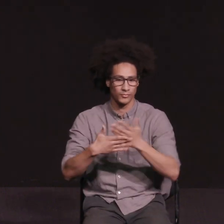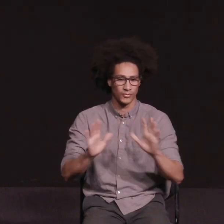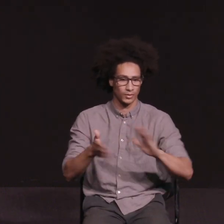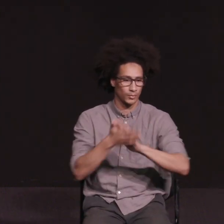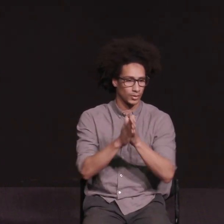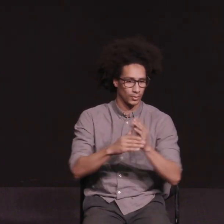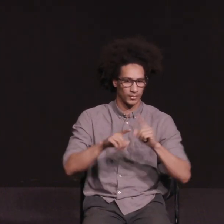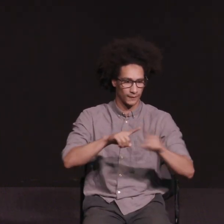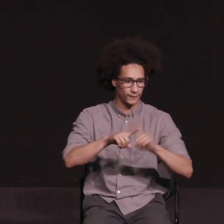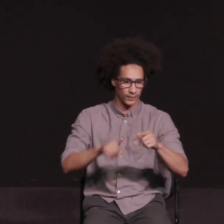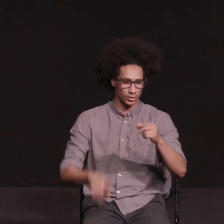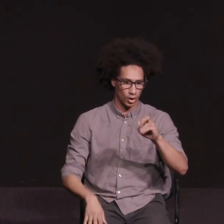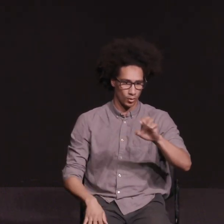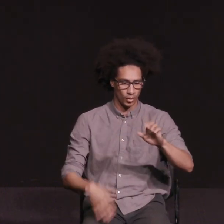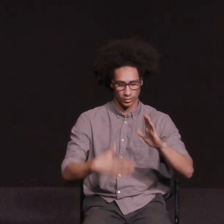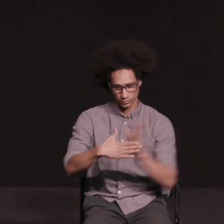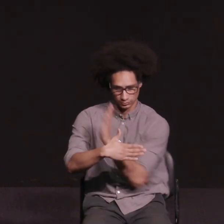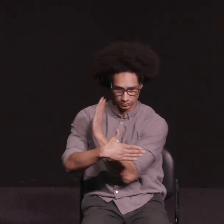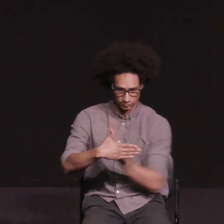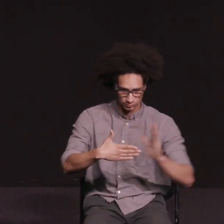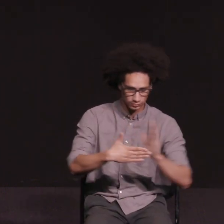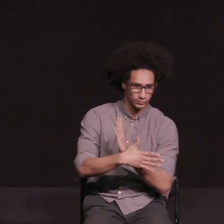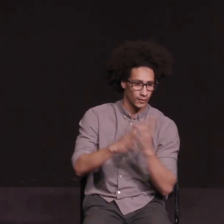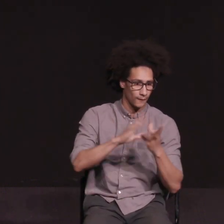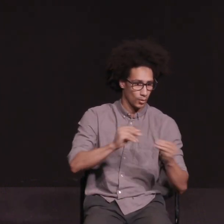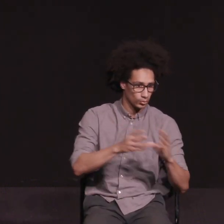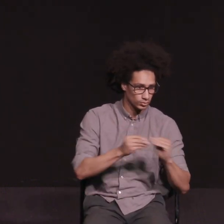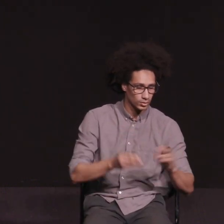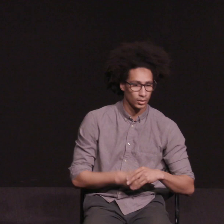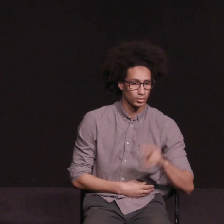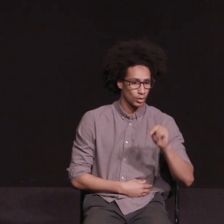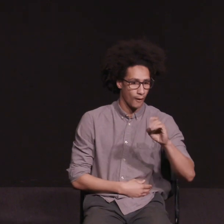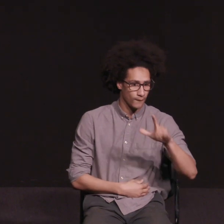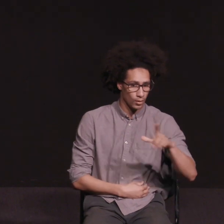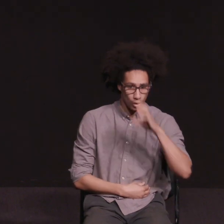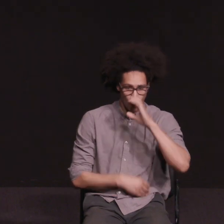novels, legendary folktales, comic books, graphic novels,